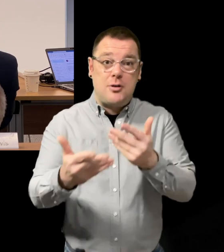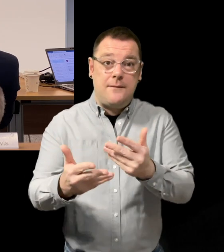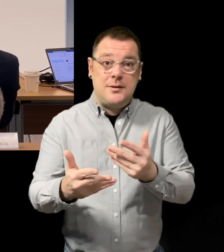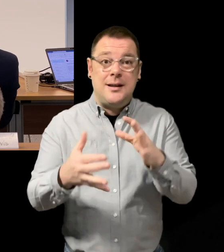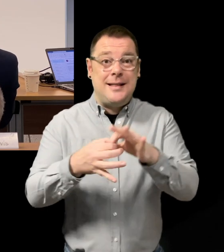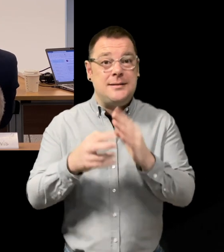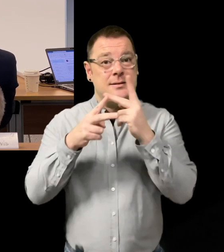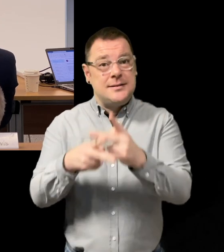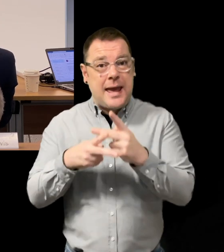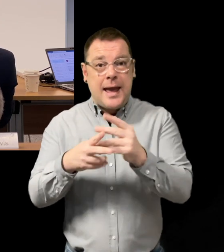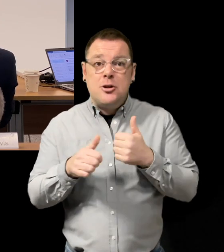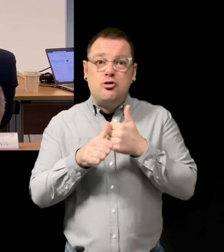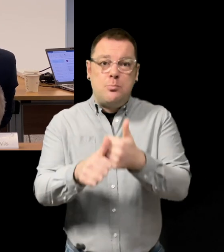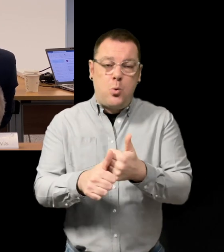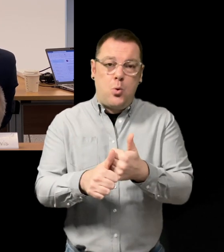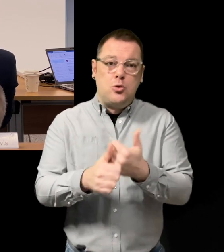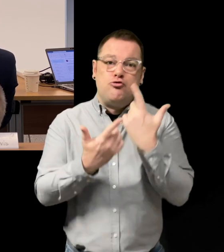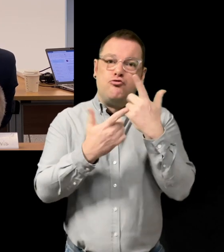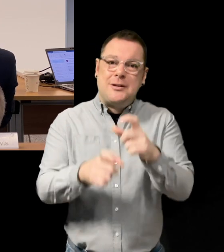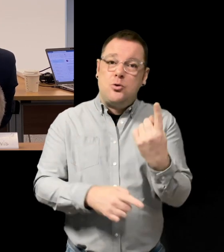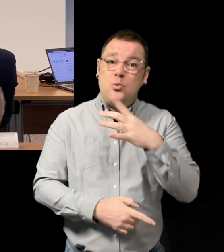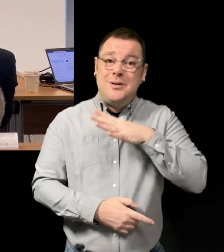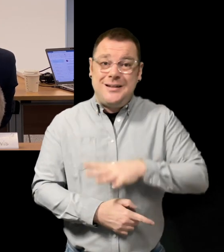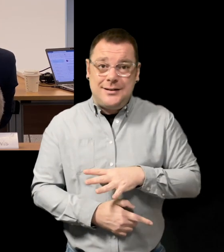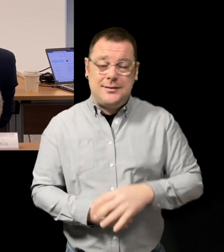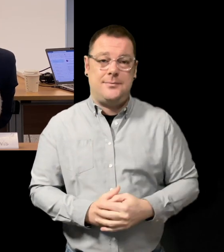that provide care and support to our residents who need it most.